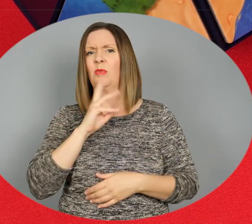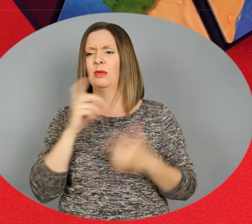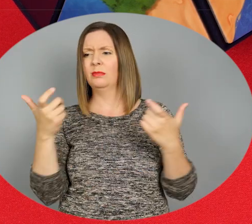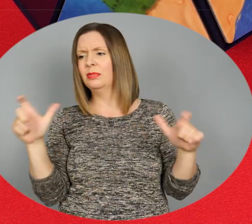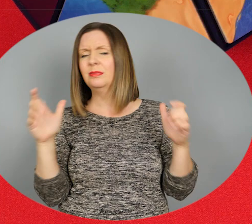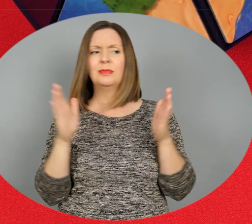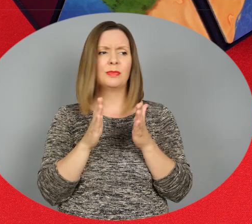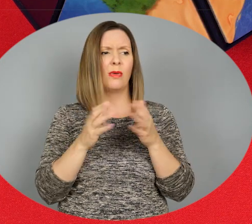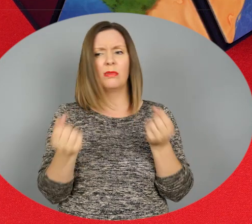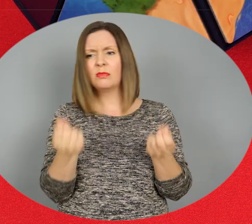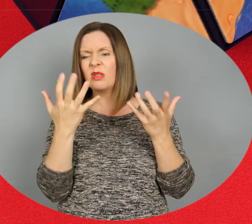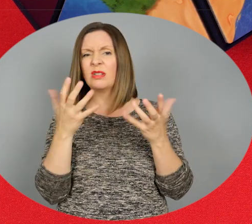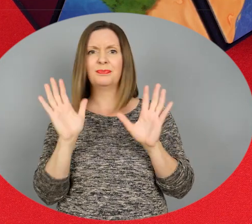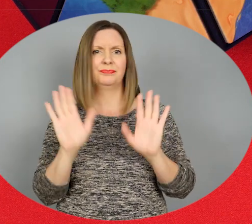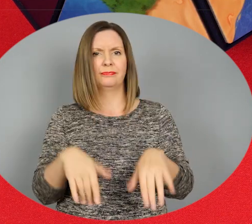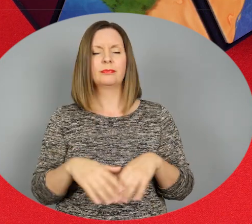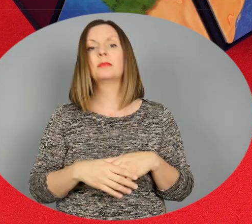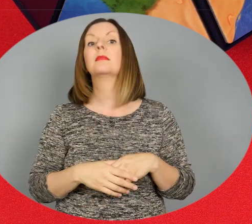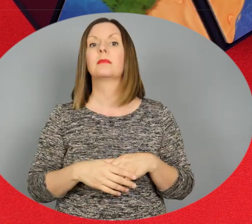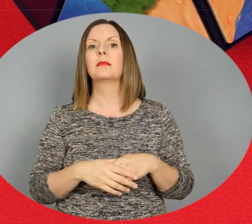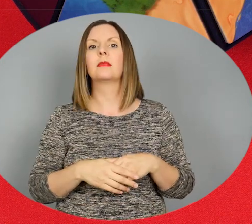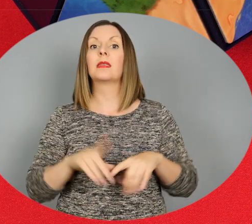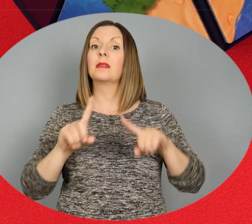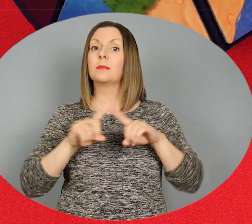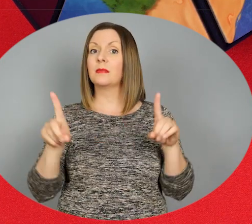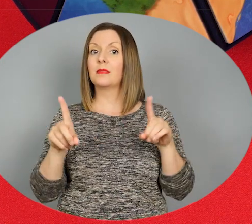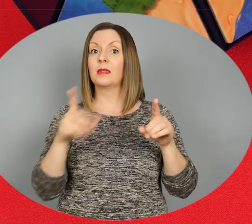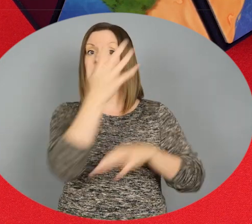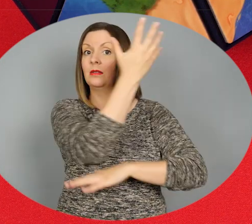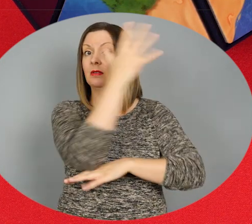water it touches or how big that water region is. What we really care about is the size